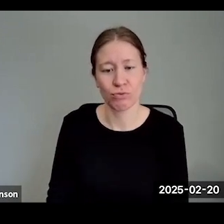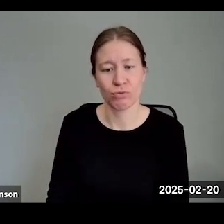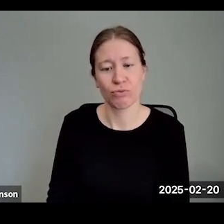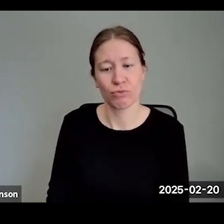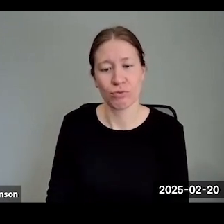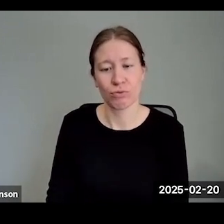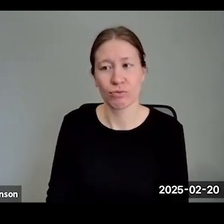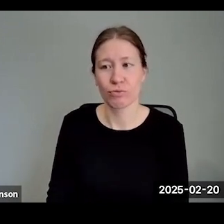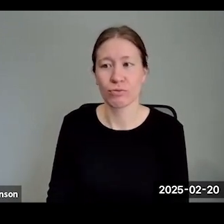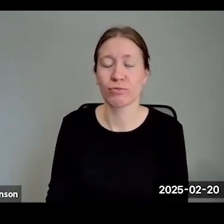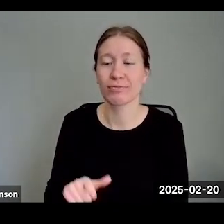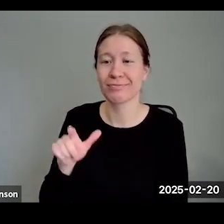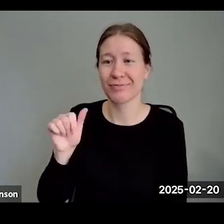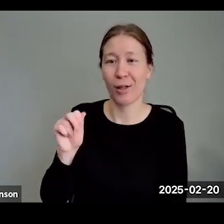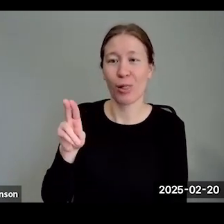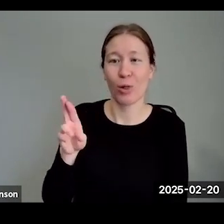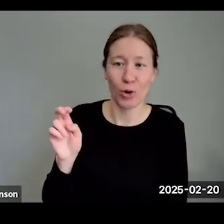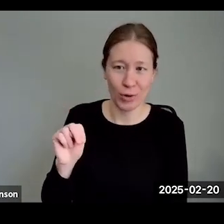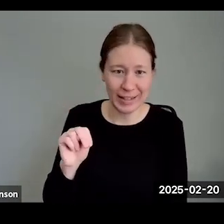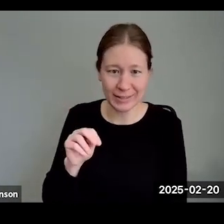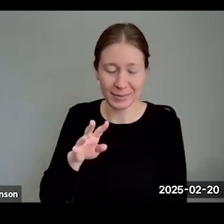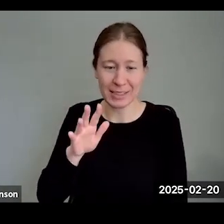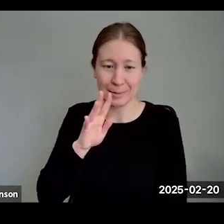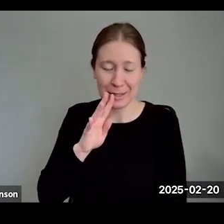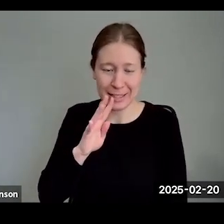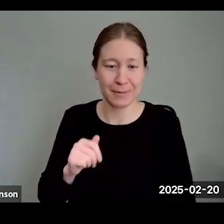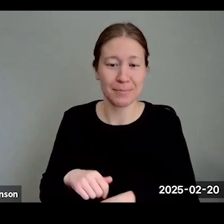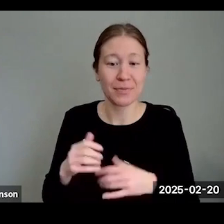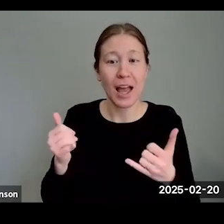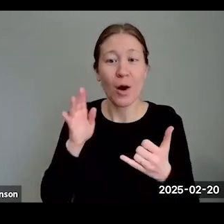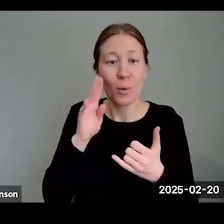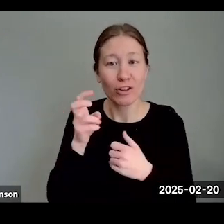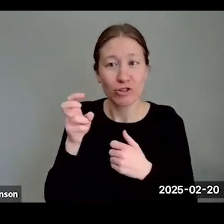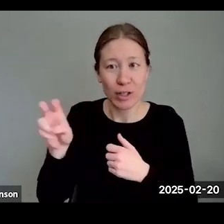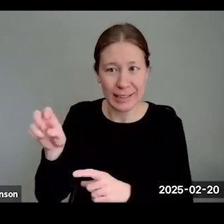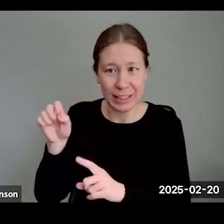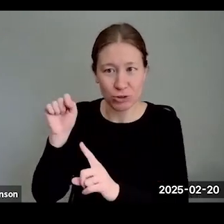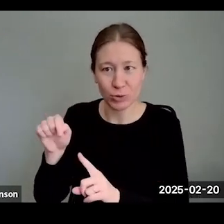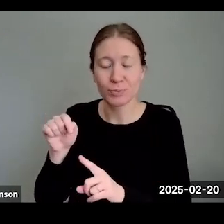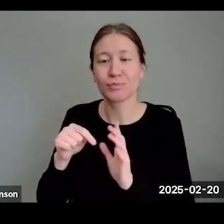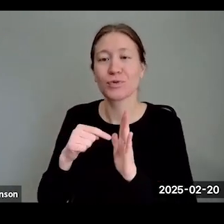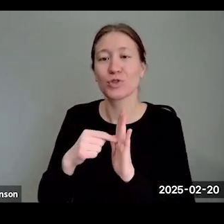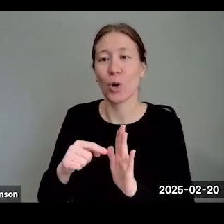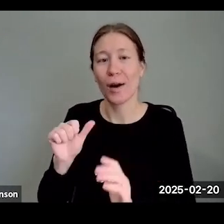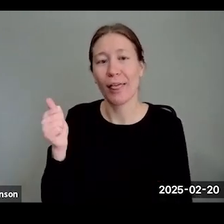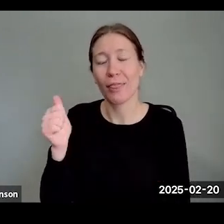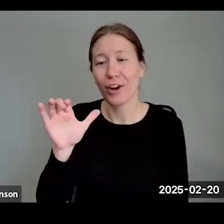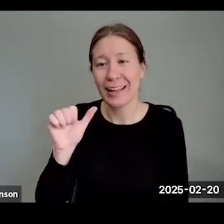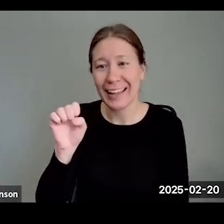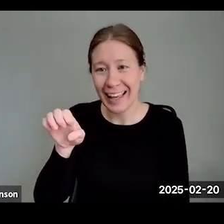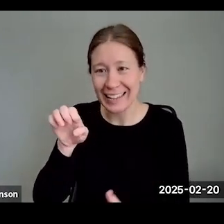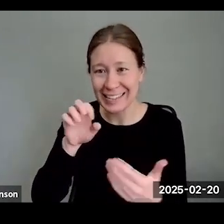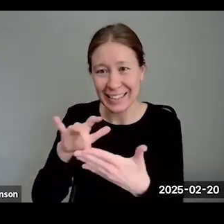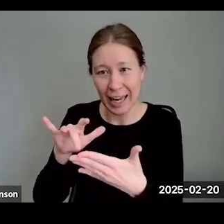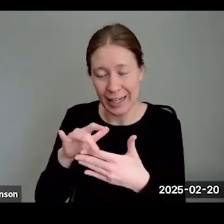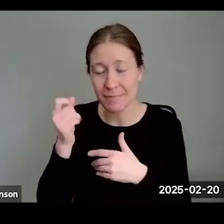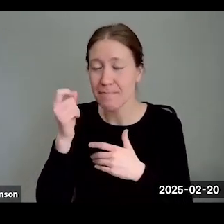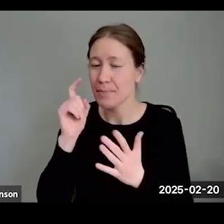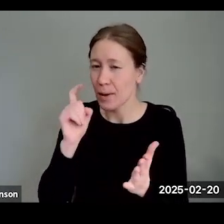And this is Lauren speaking. We're gonna transition now over to a case study. And so I wanna first note, before we get into this,